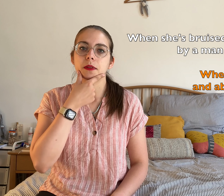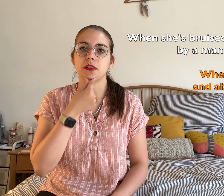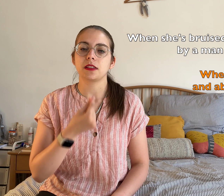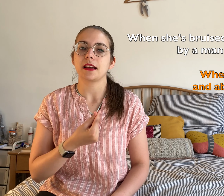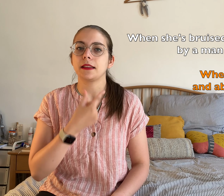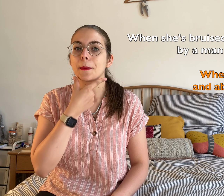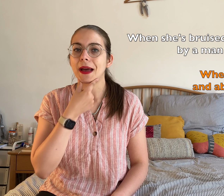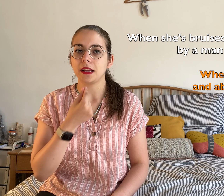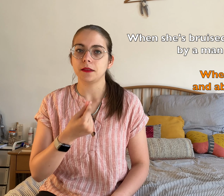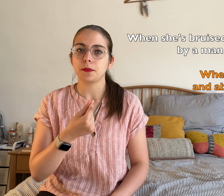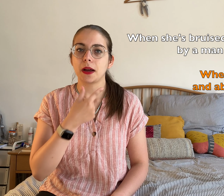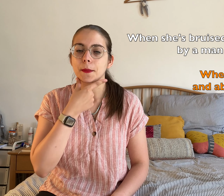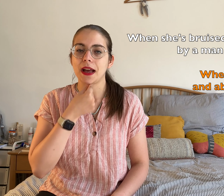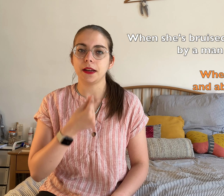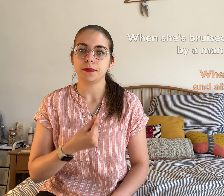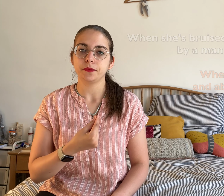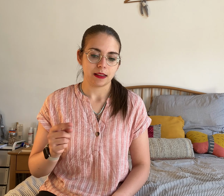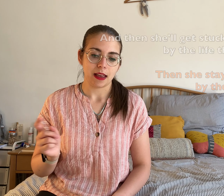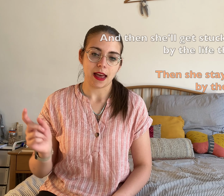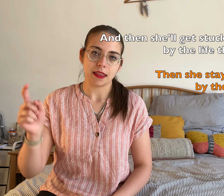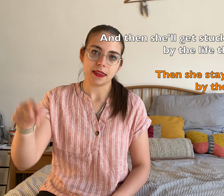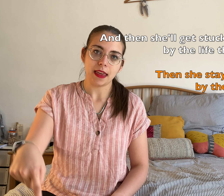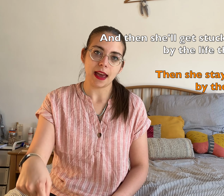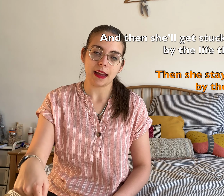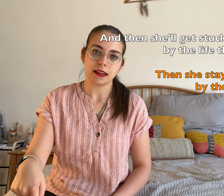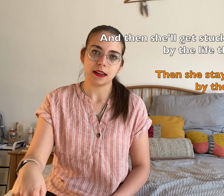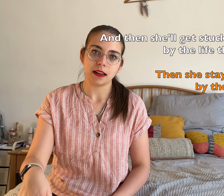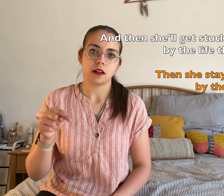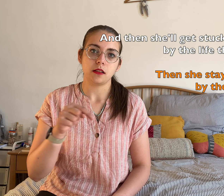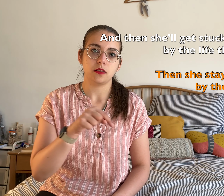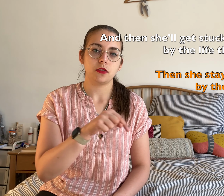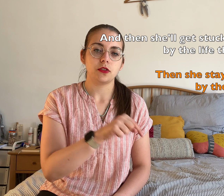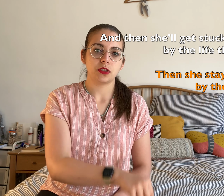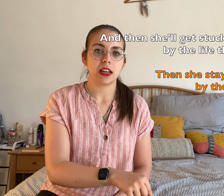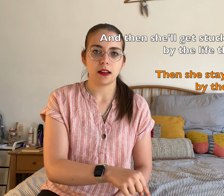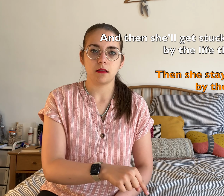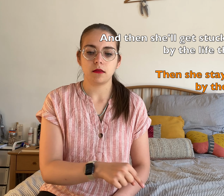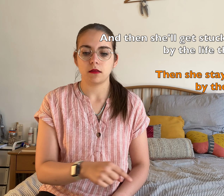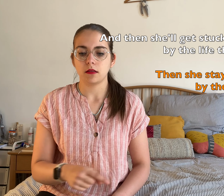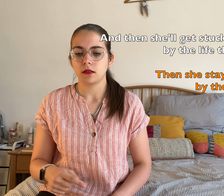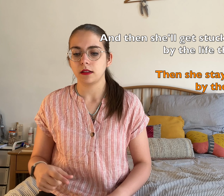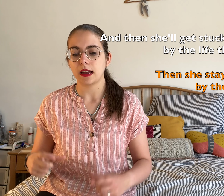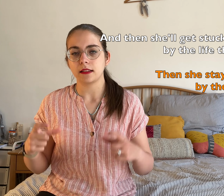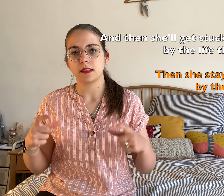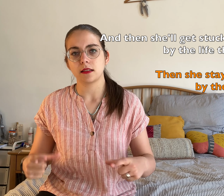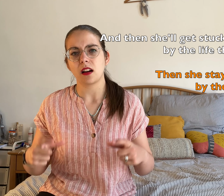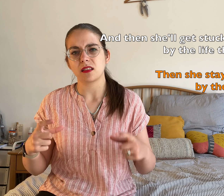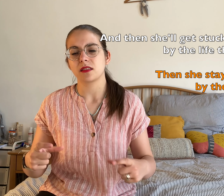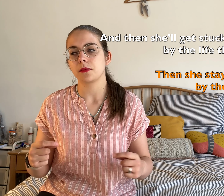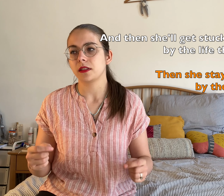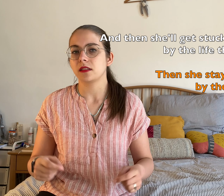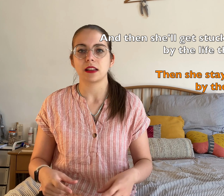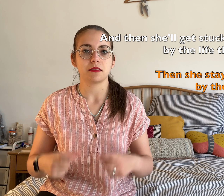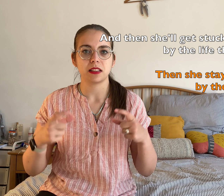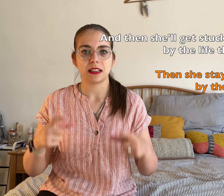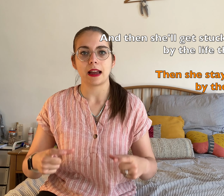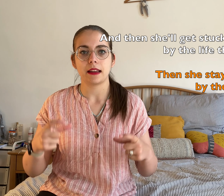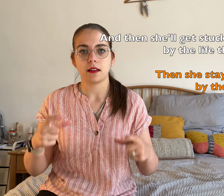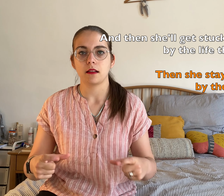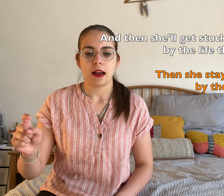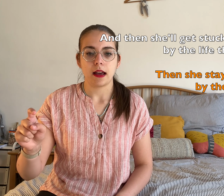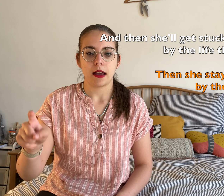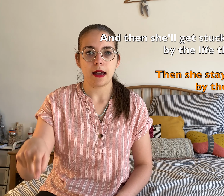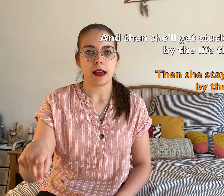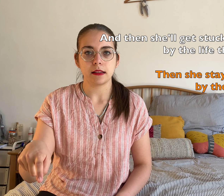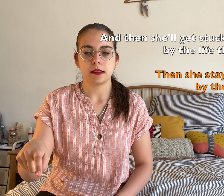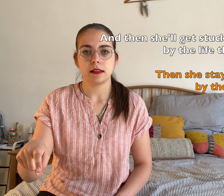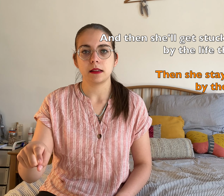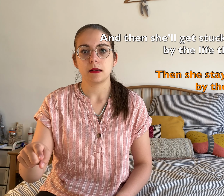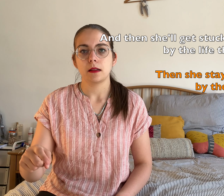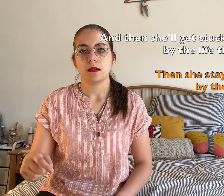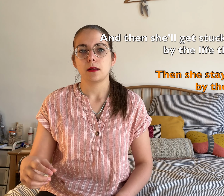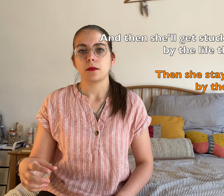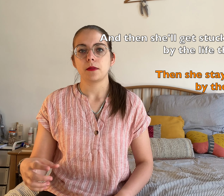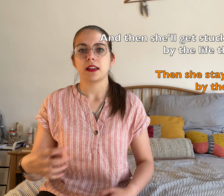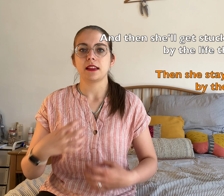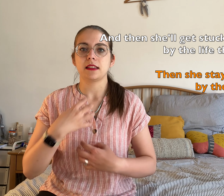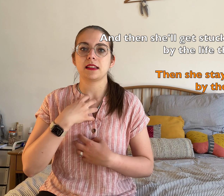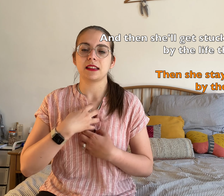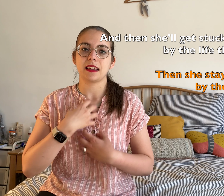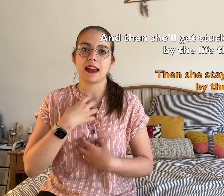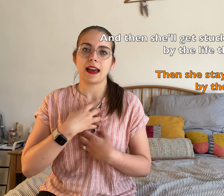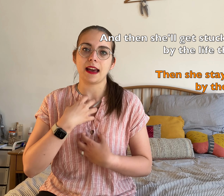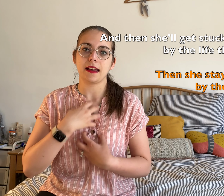just saying the man, "by a man and then she'll get stuck" so we just say "stay and be scared